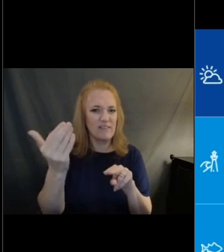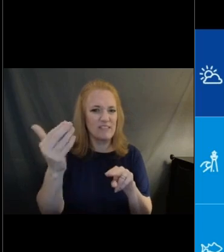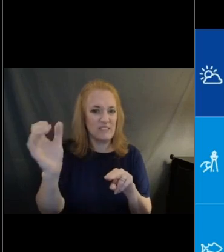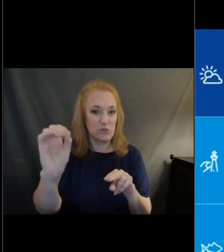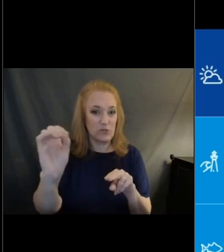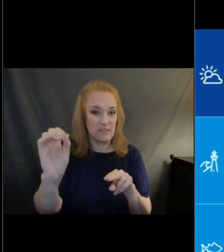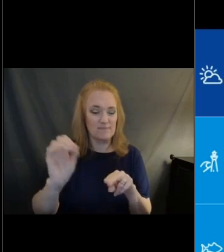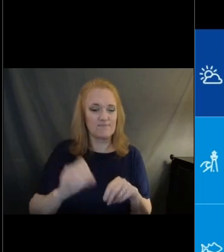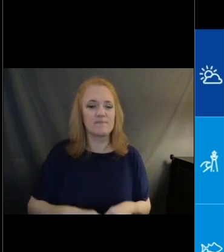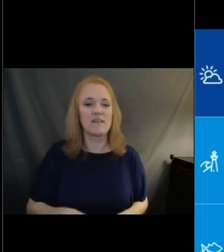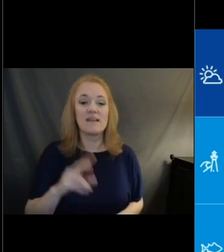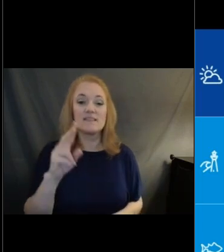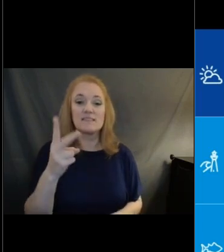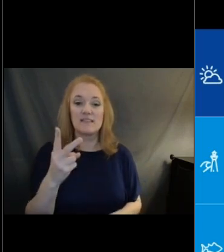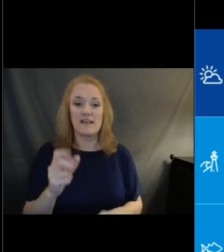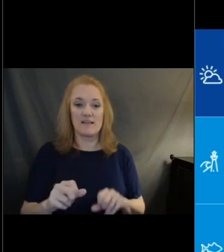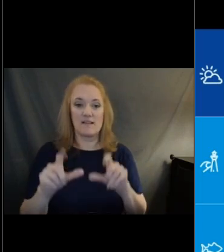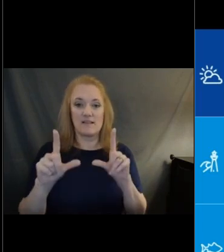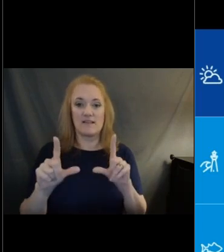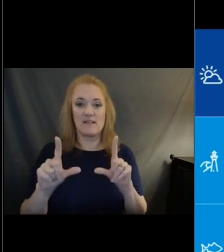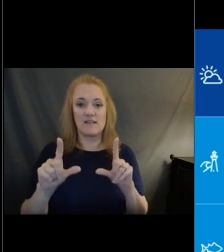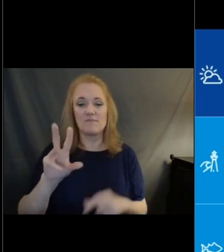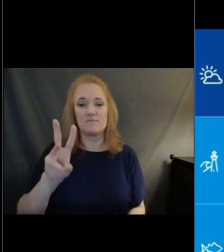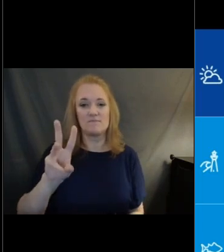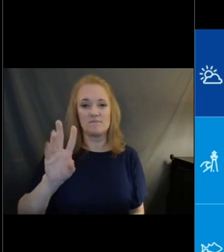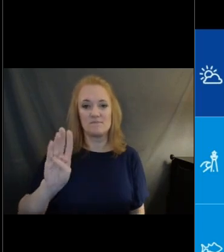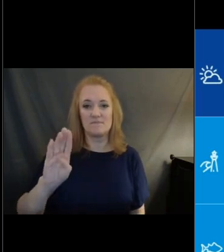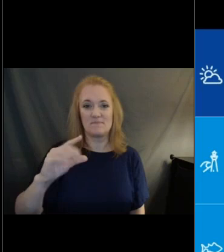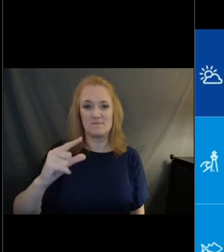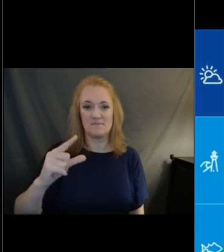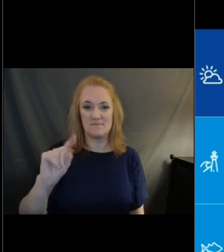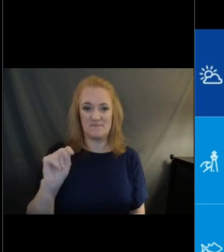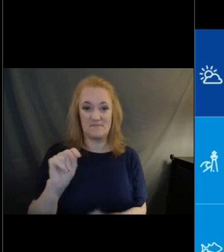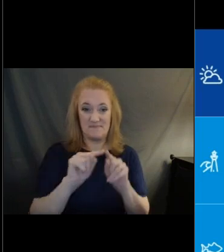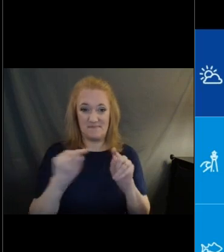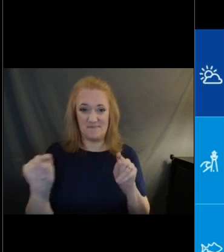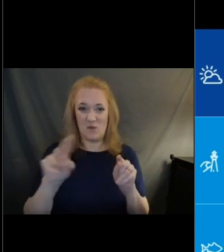Our second tool is the Wet Bulb Globe Temperature, and that was developed in